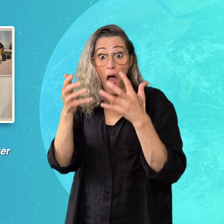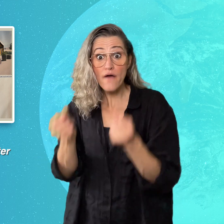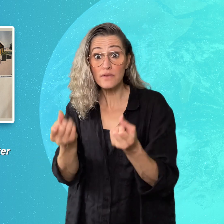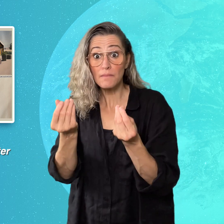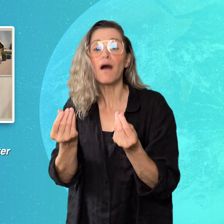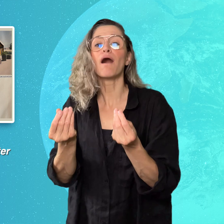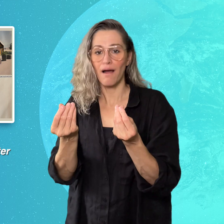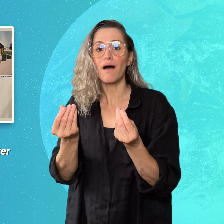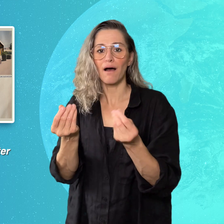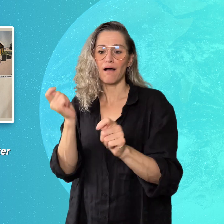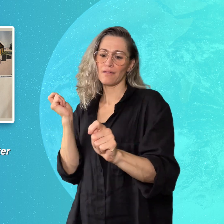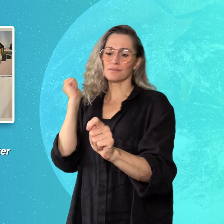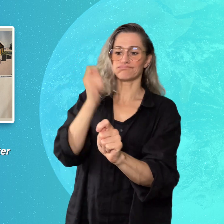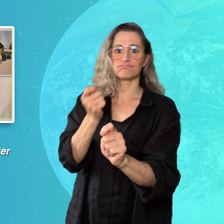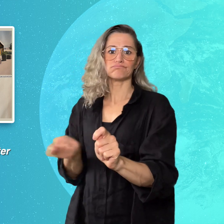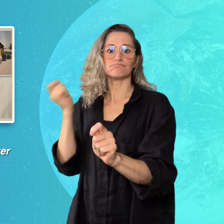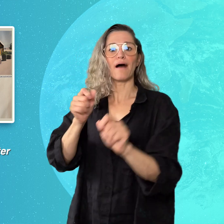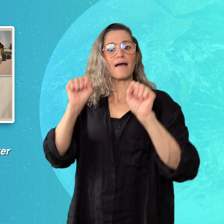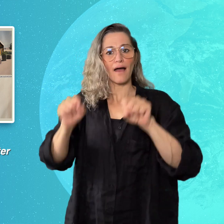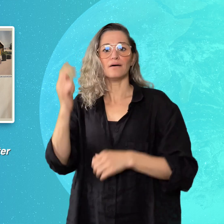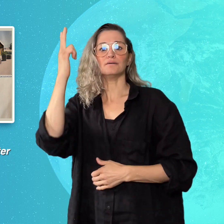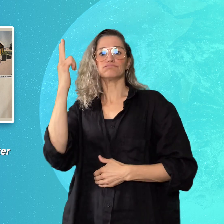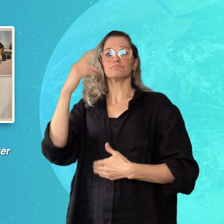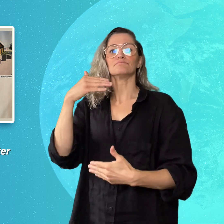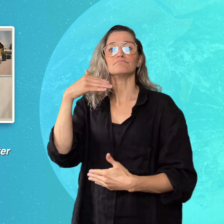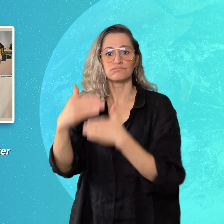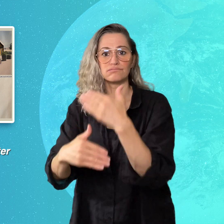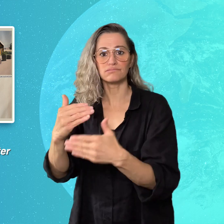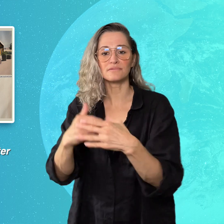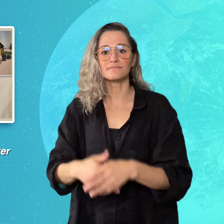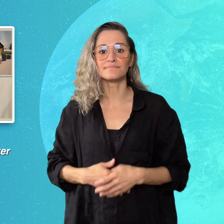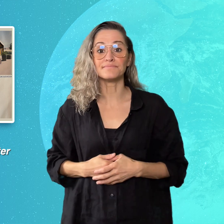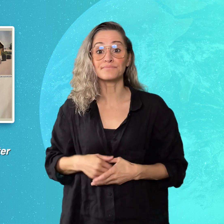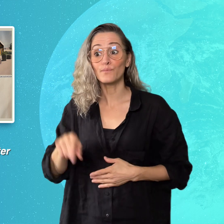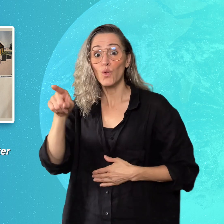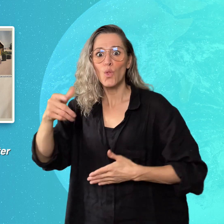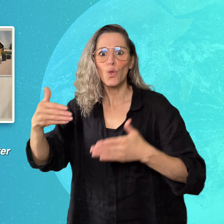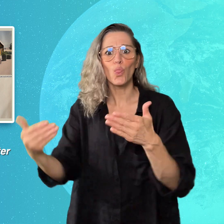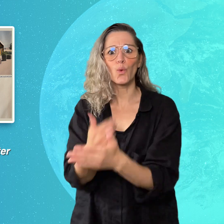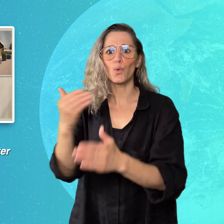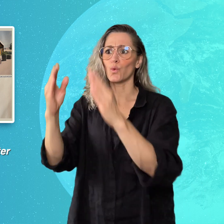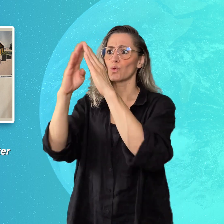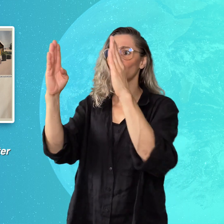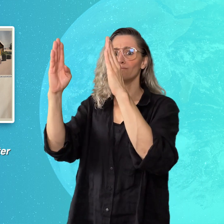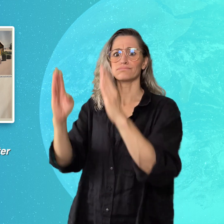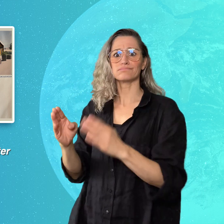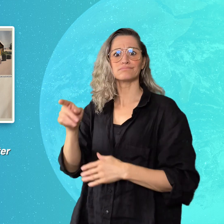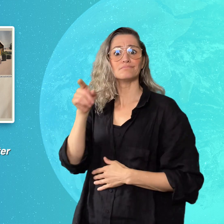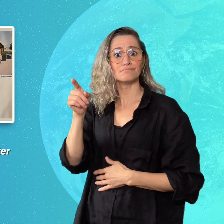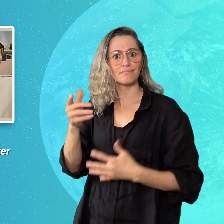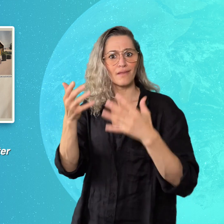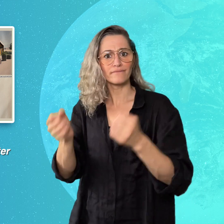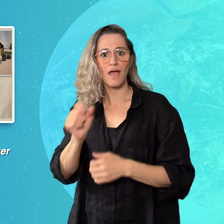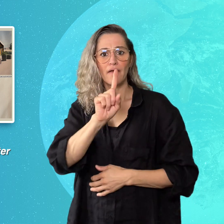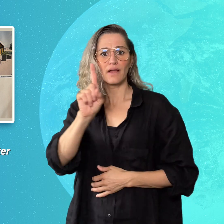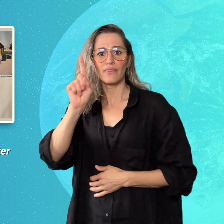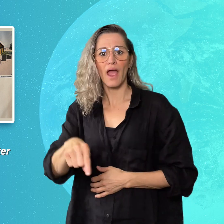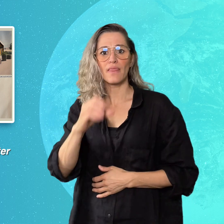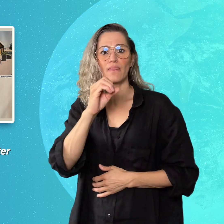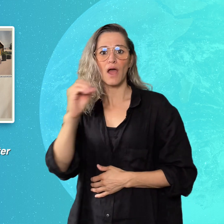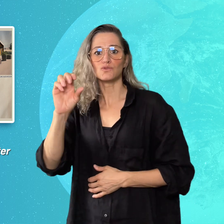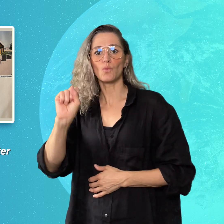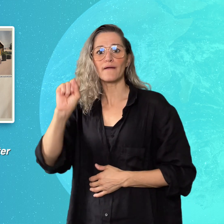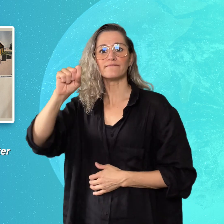before construction can begin. The new center will have